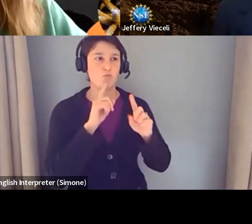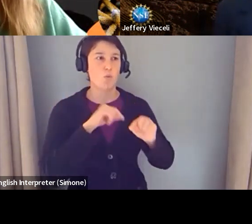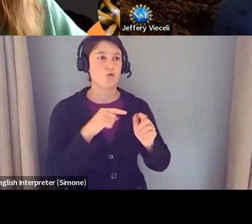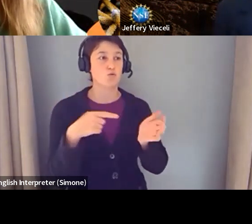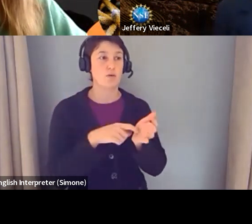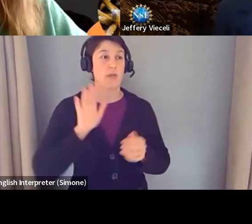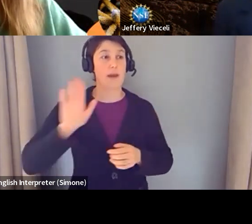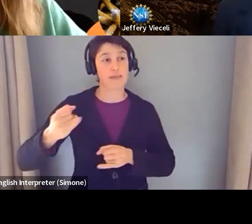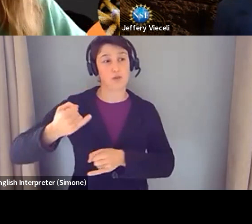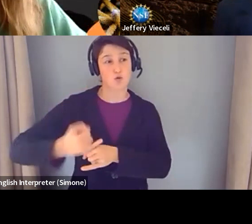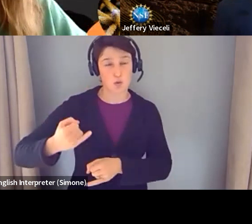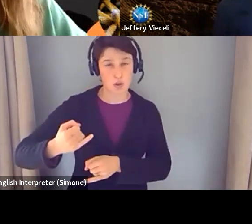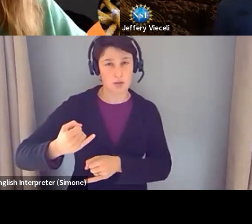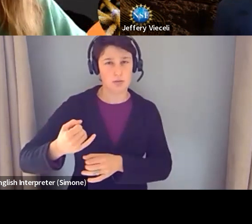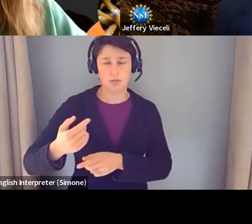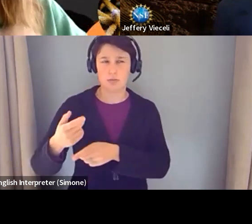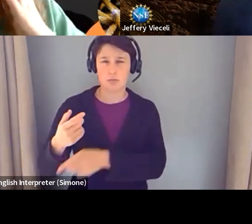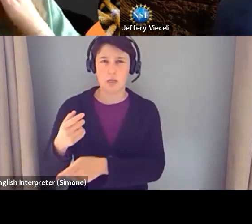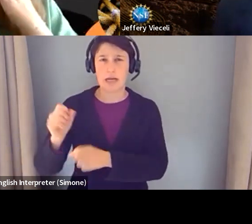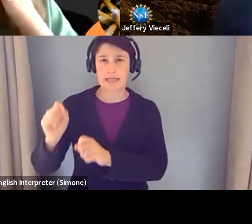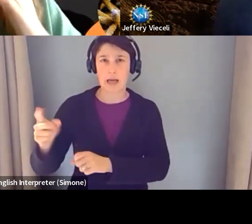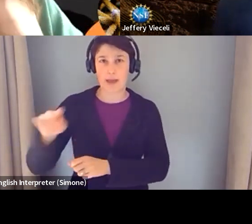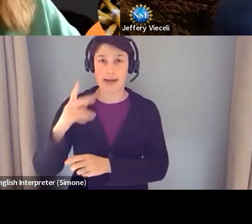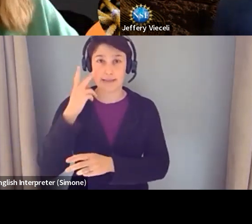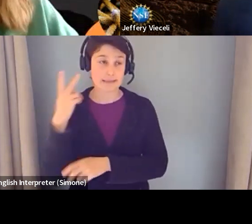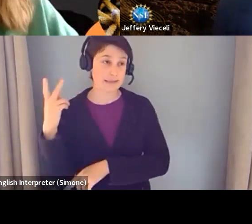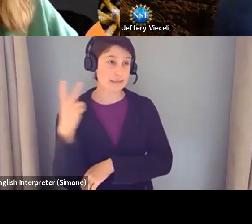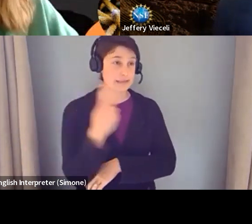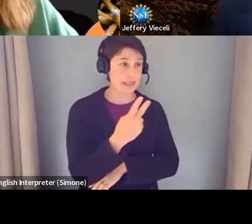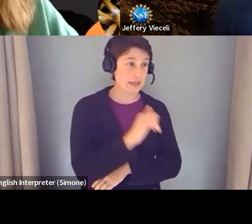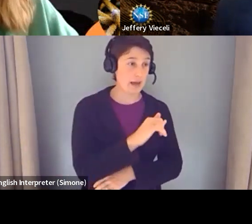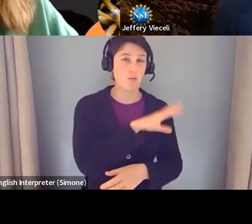Is there a way for them to see that in NSF systems